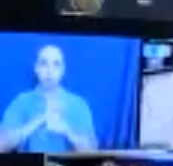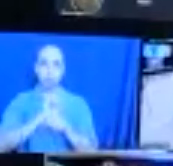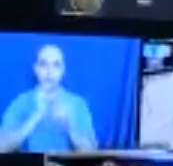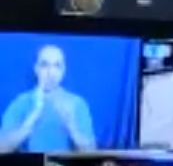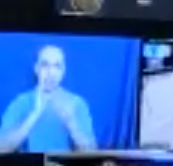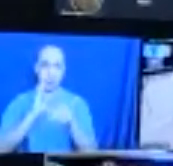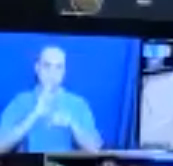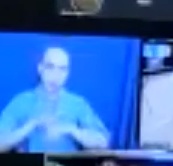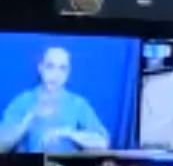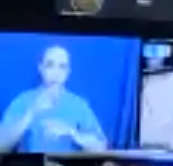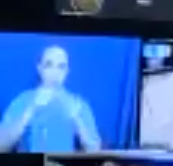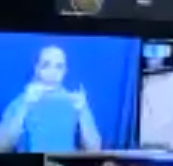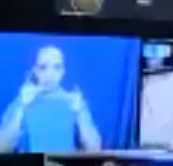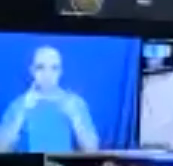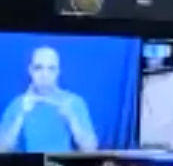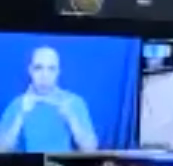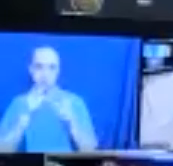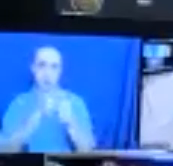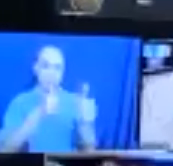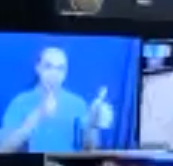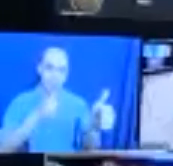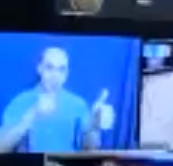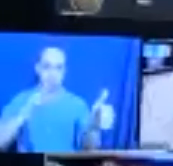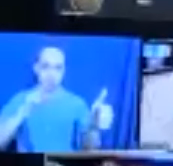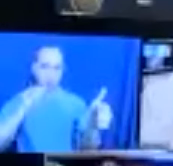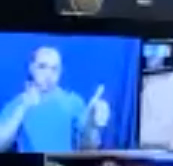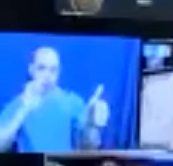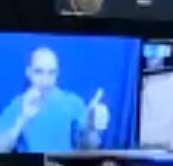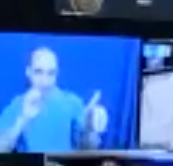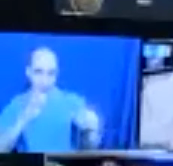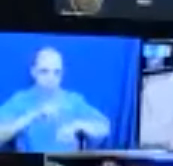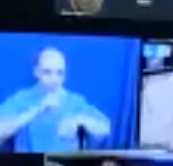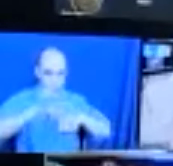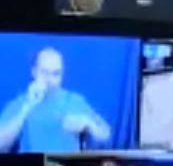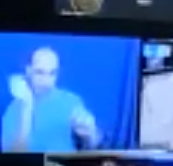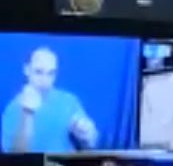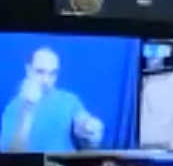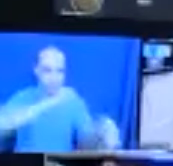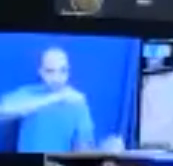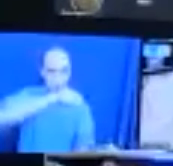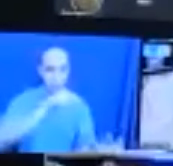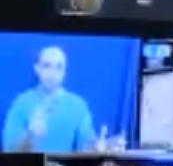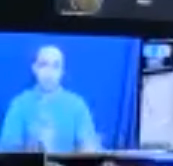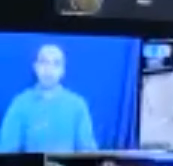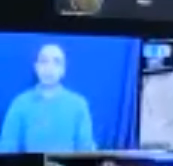DISTANCE, RANGE, TIMING.